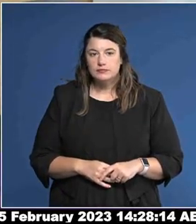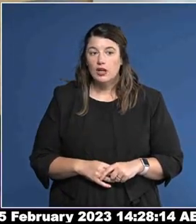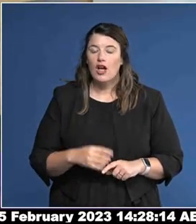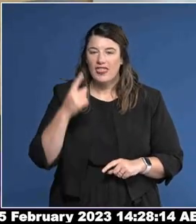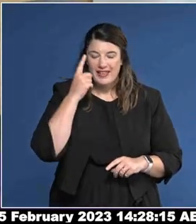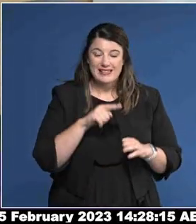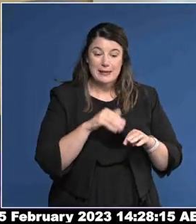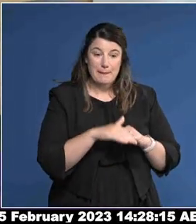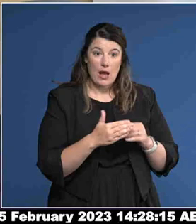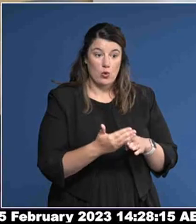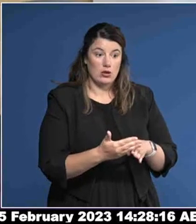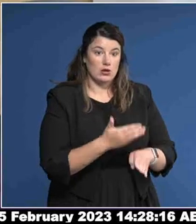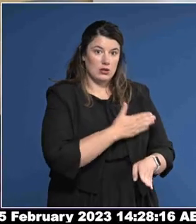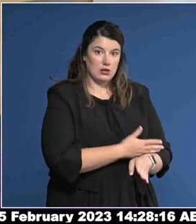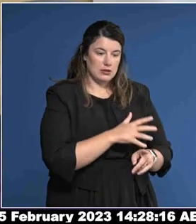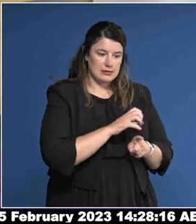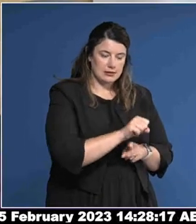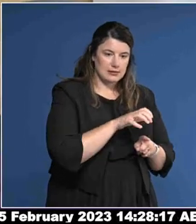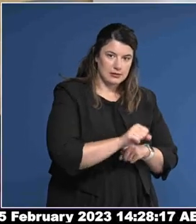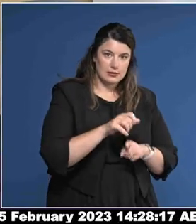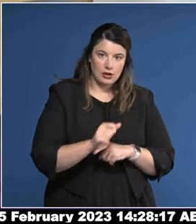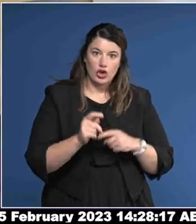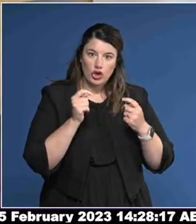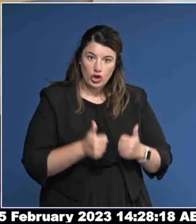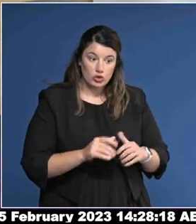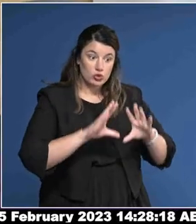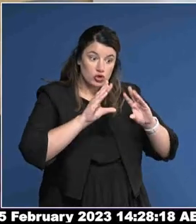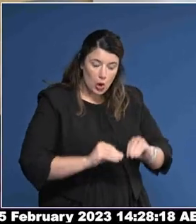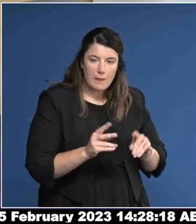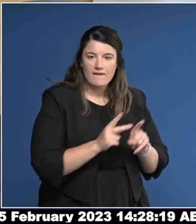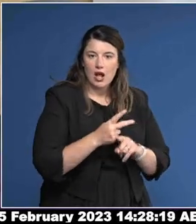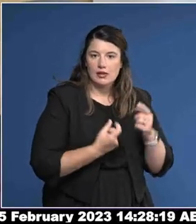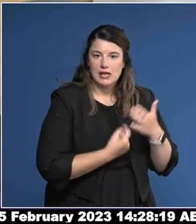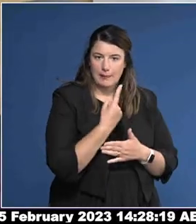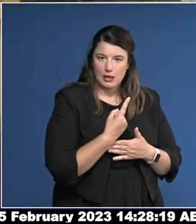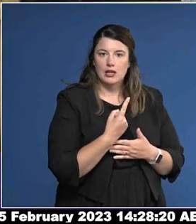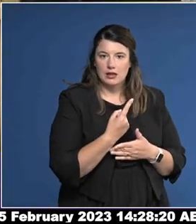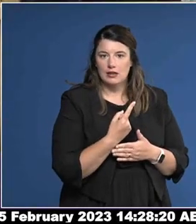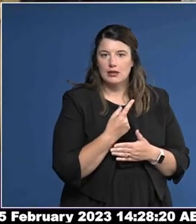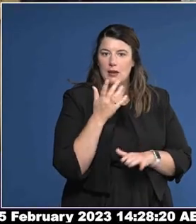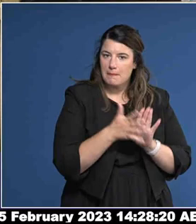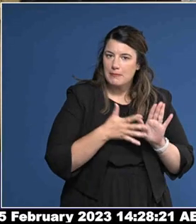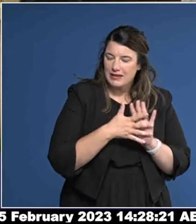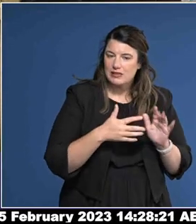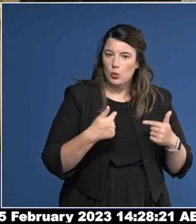occurring in the first place, which I think is where we need to more proactively use the data that we have available to us.